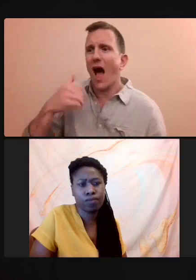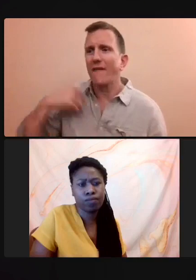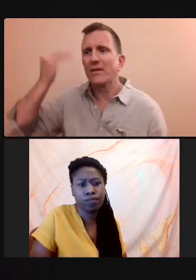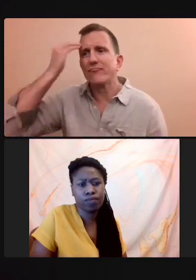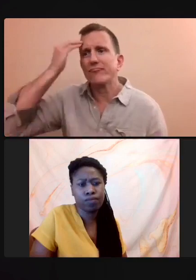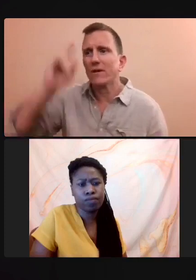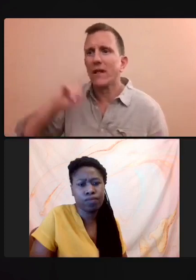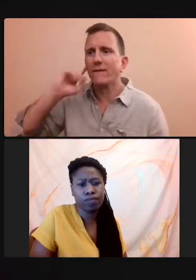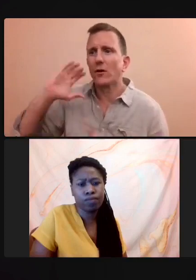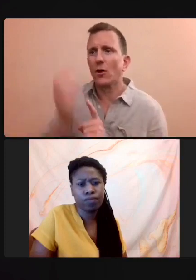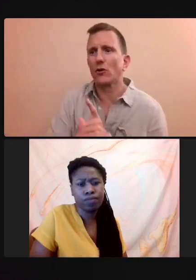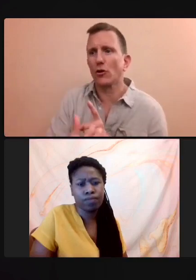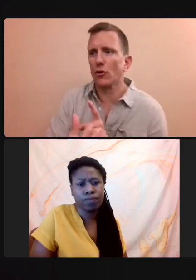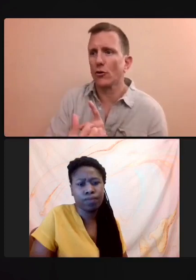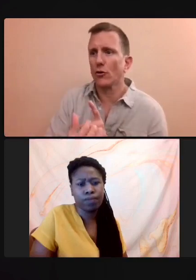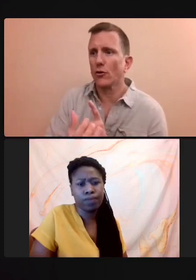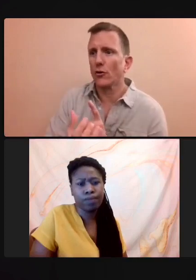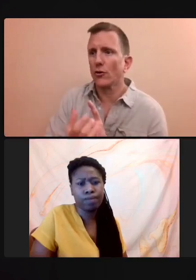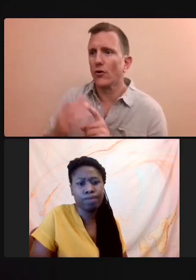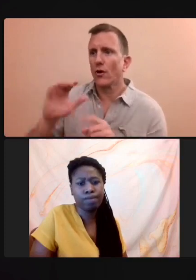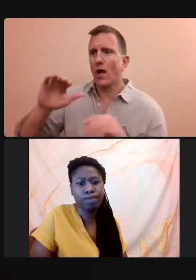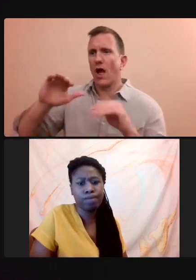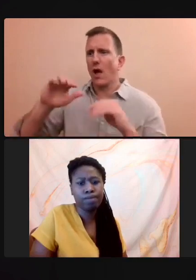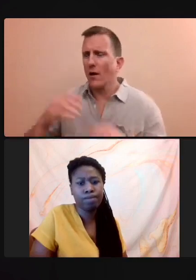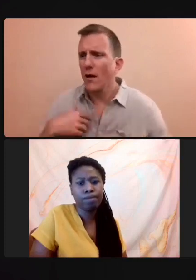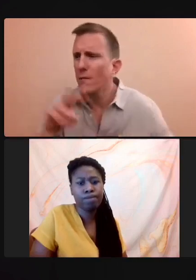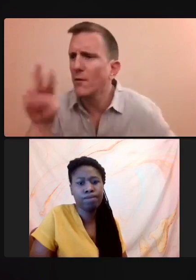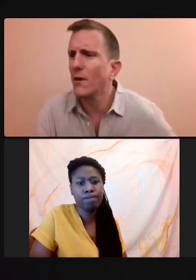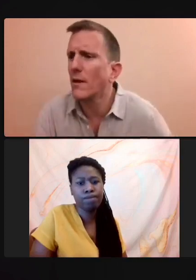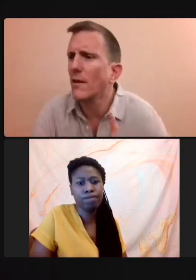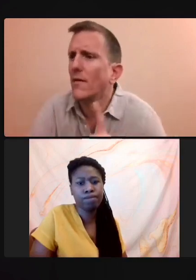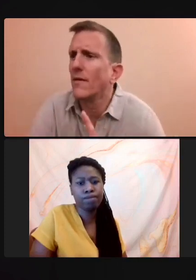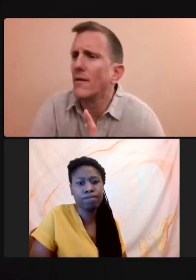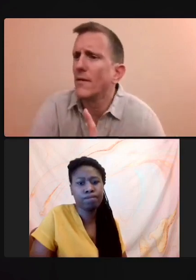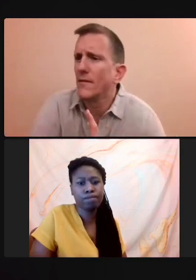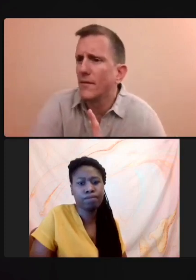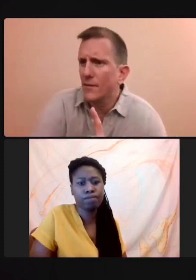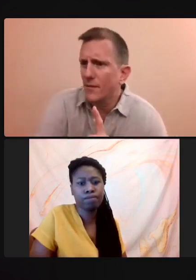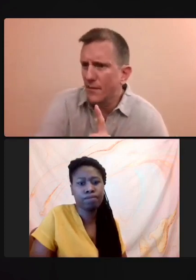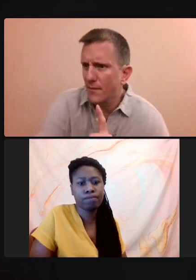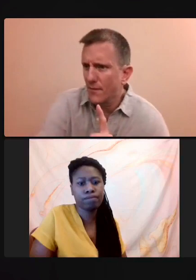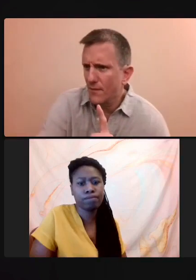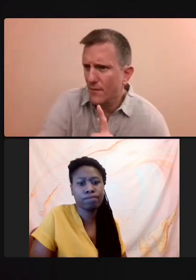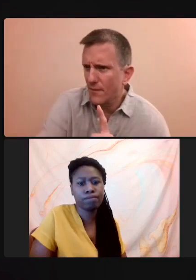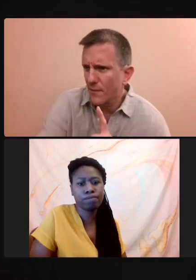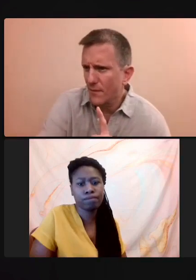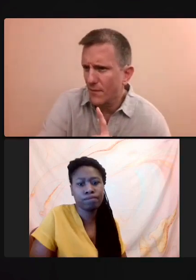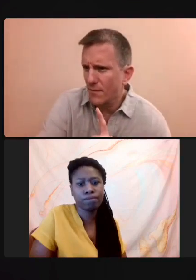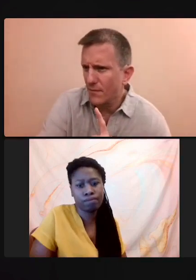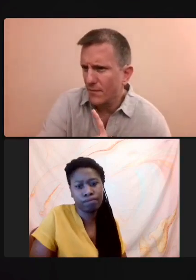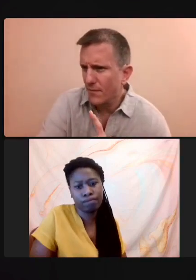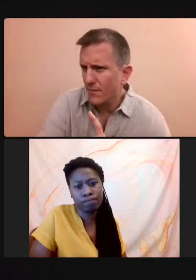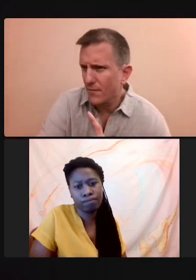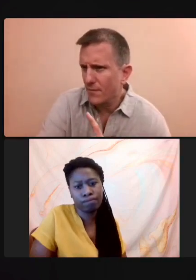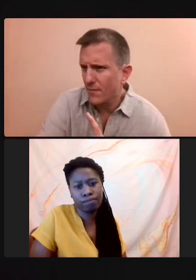then as a student for a deaf mentor and then later I can get a hearing mentor for different aspects of interpreting.